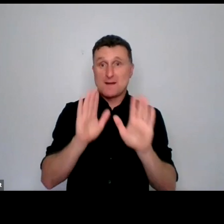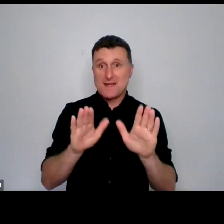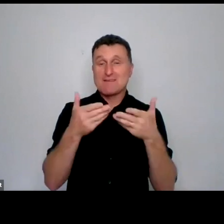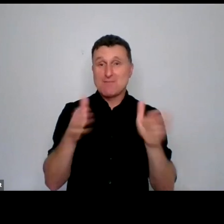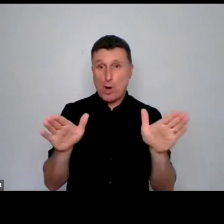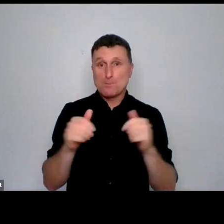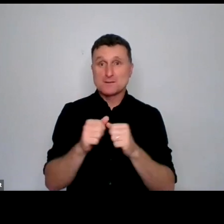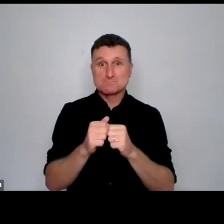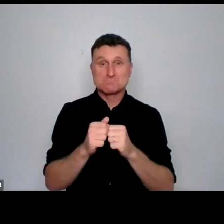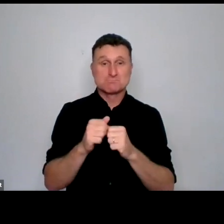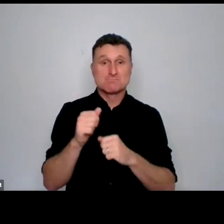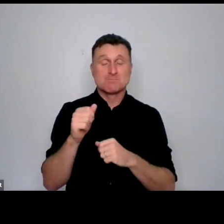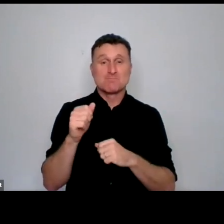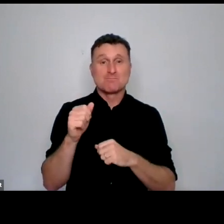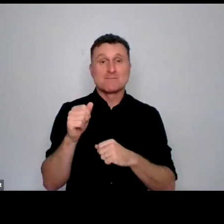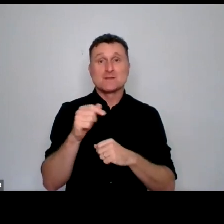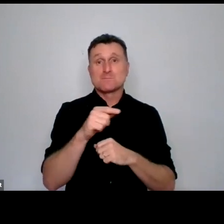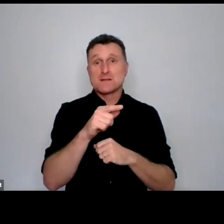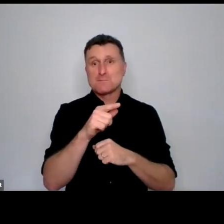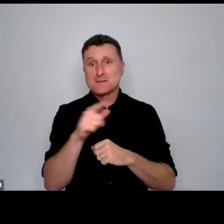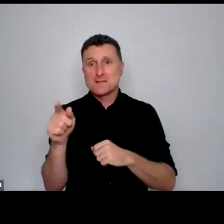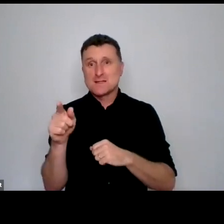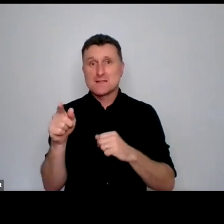that the people who can do that are not in the building with Paula.